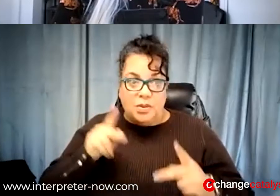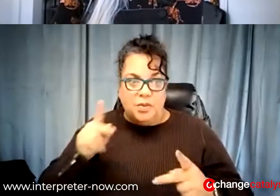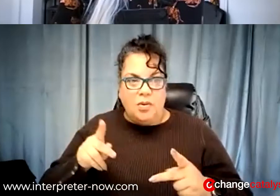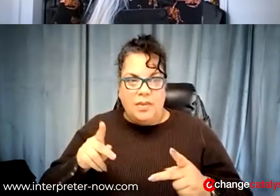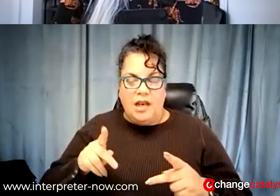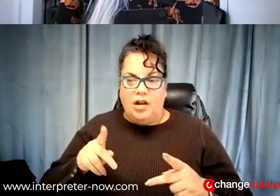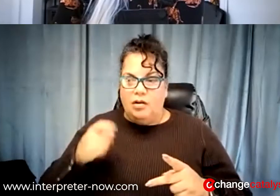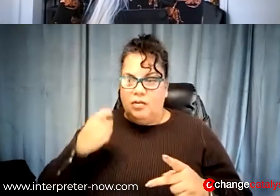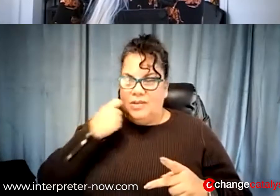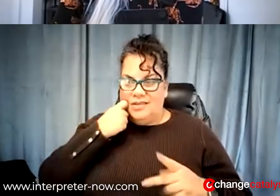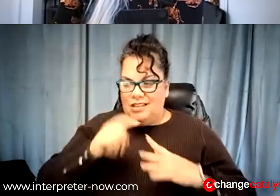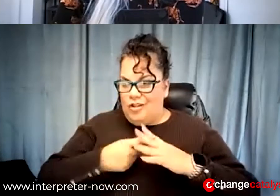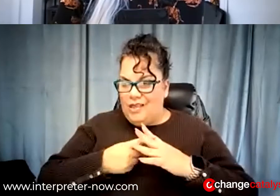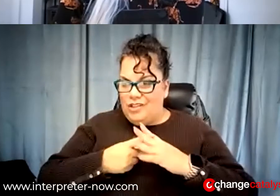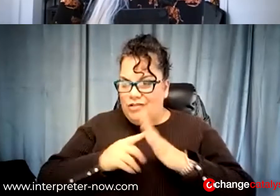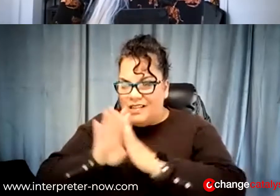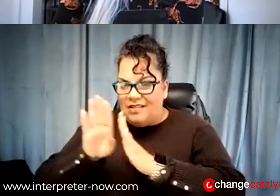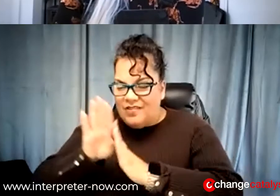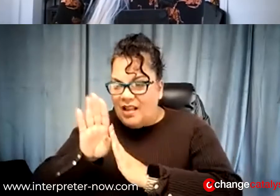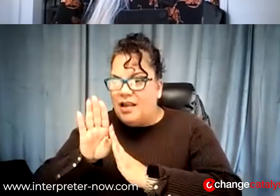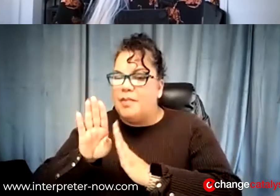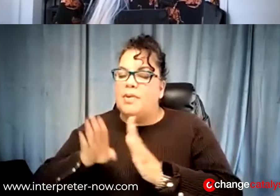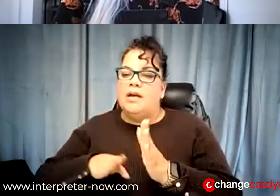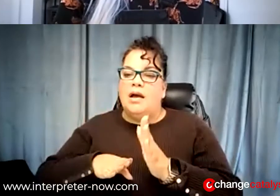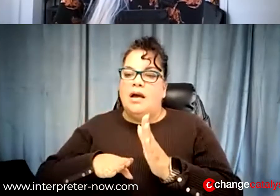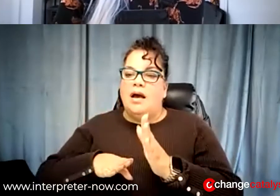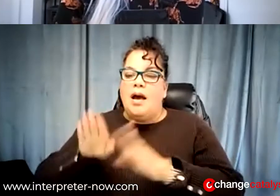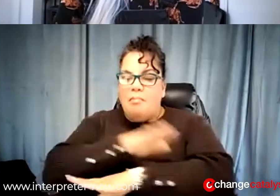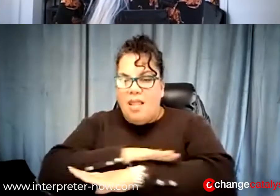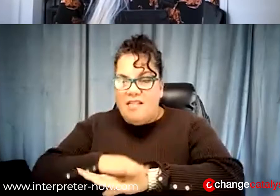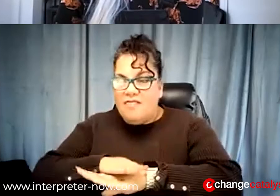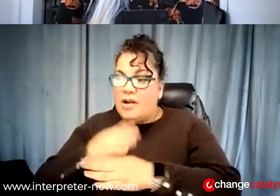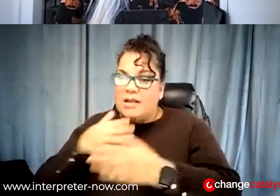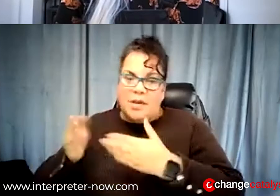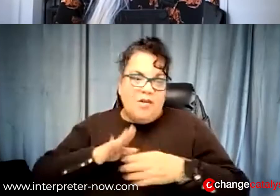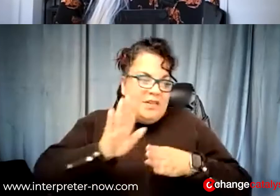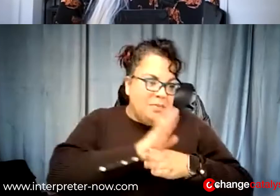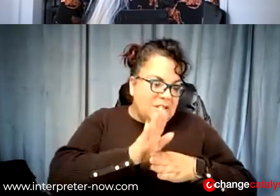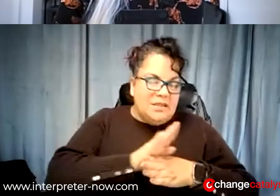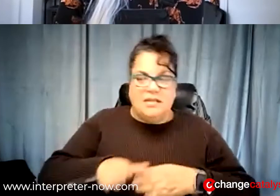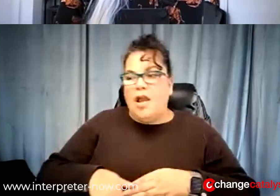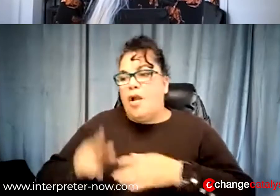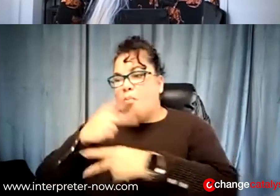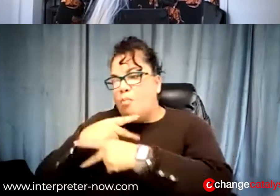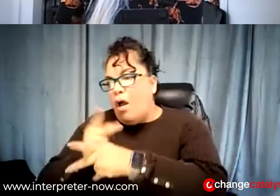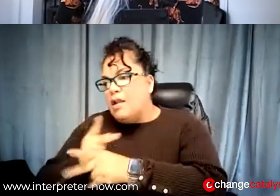a platform, whether that is an entrepreneur or product designer, and product developer, UX designer?